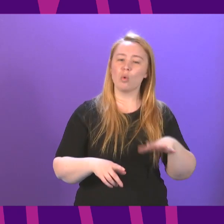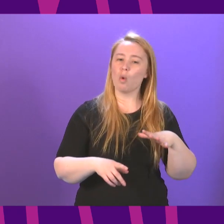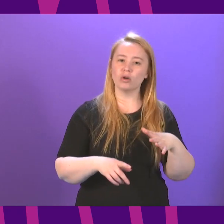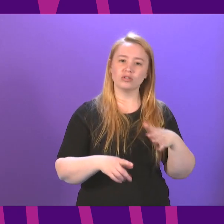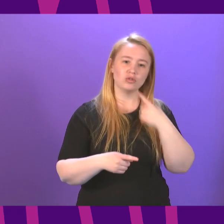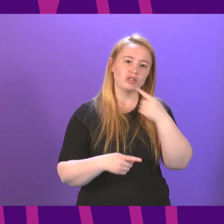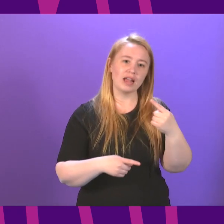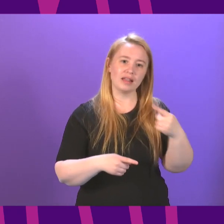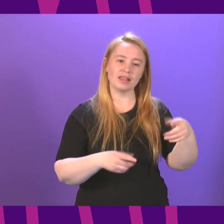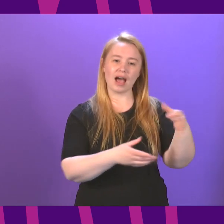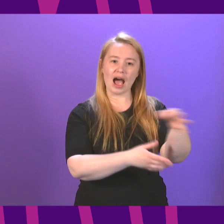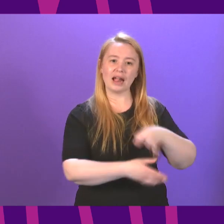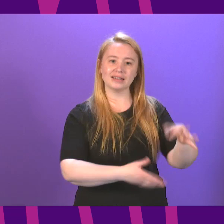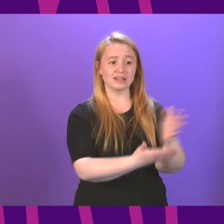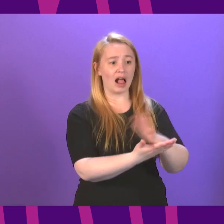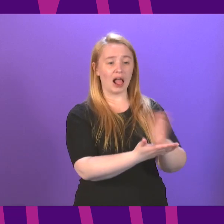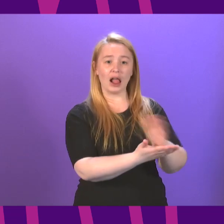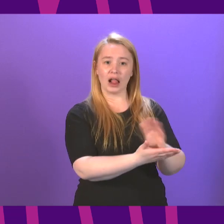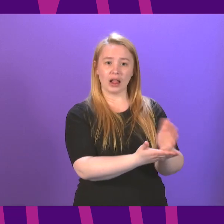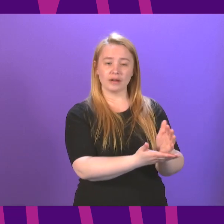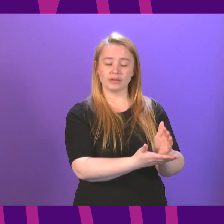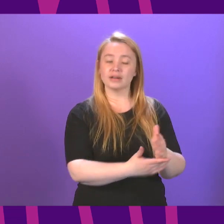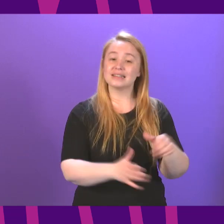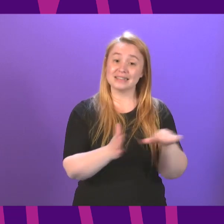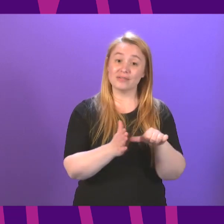Neither of those things is correct. There is a really difficult decision for islands